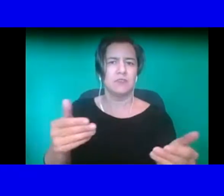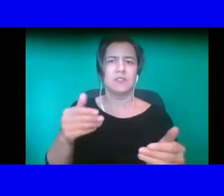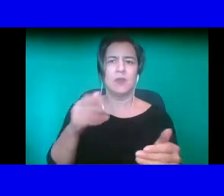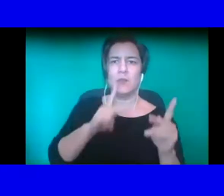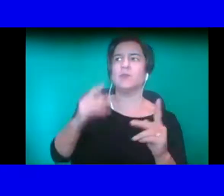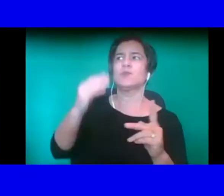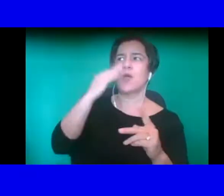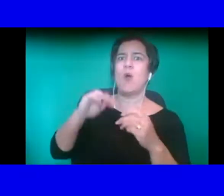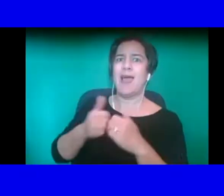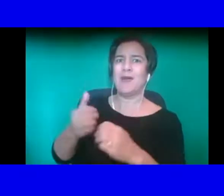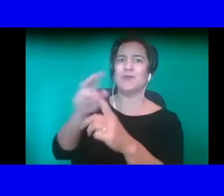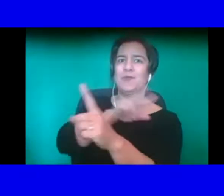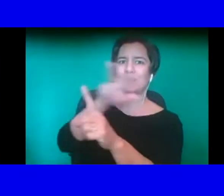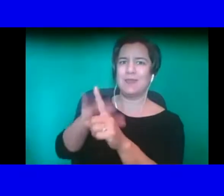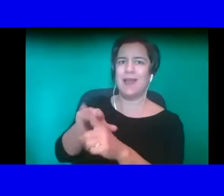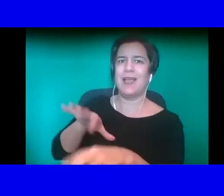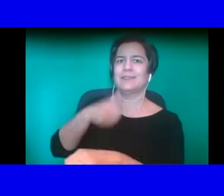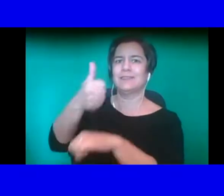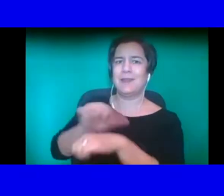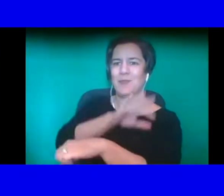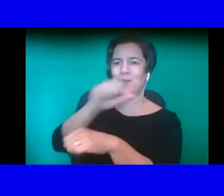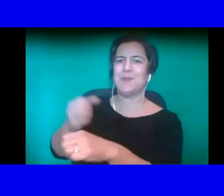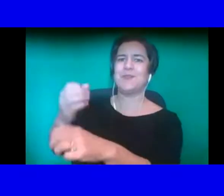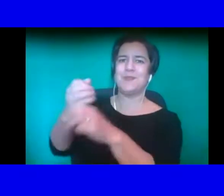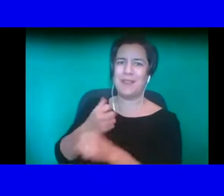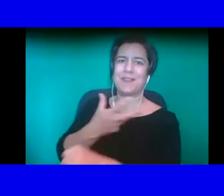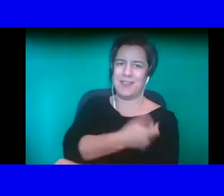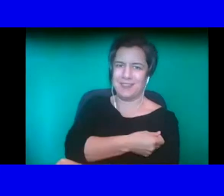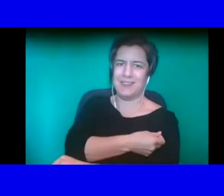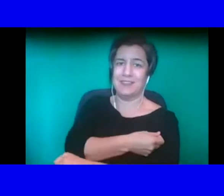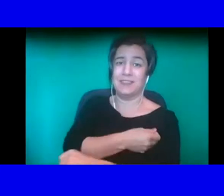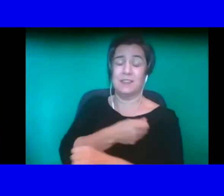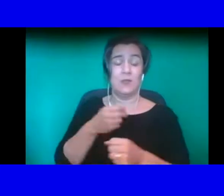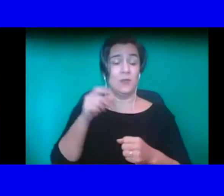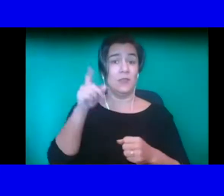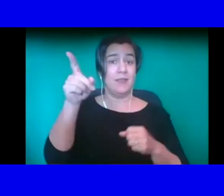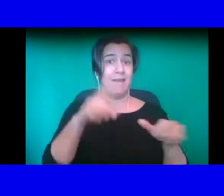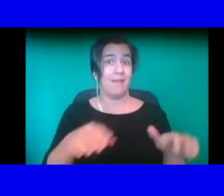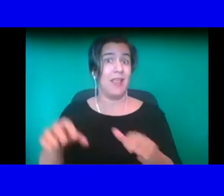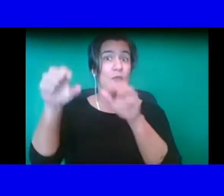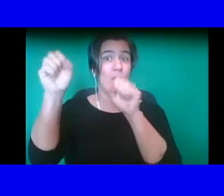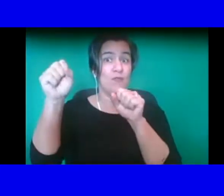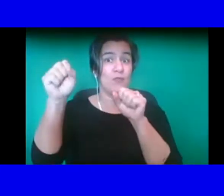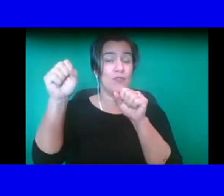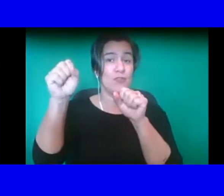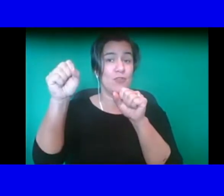We are here, and the time when that third-party administrator takes over is over here. It's going to be in March.